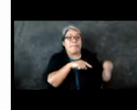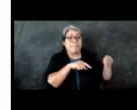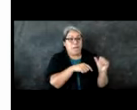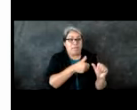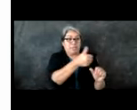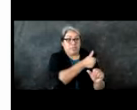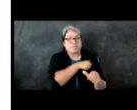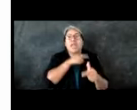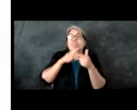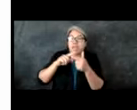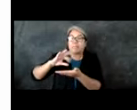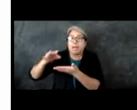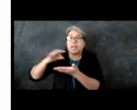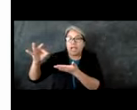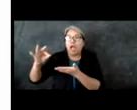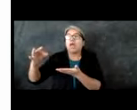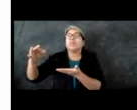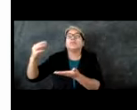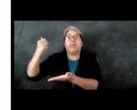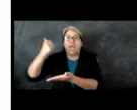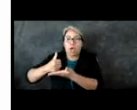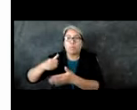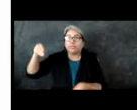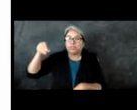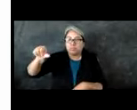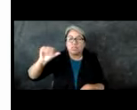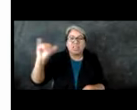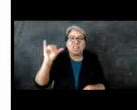know, a certain amount of medical expenses out of pocket